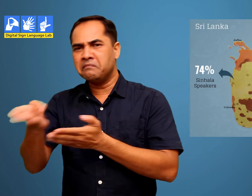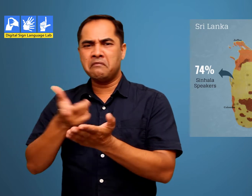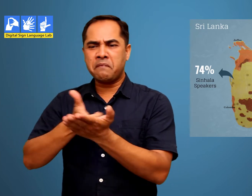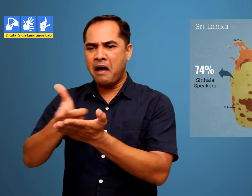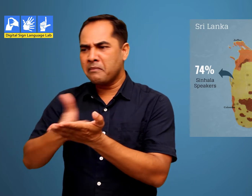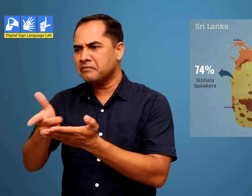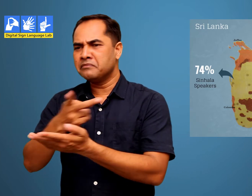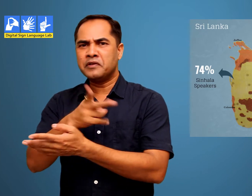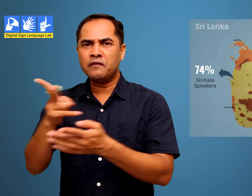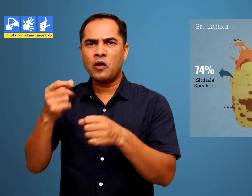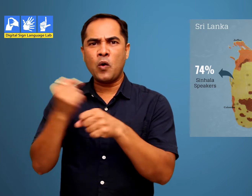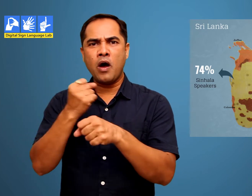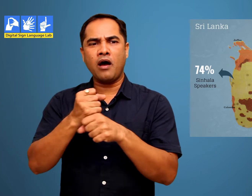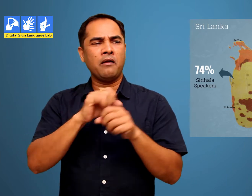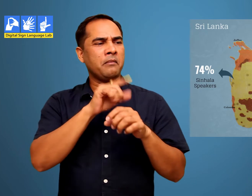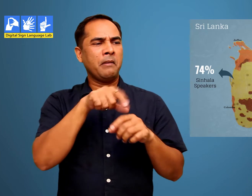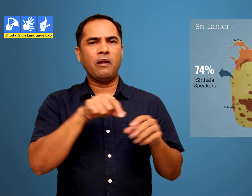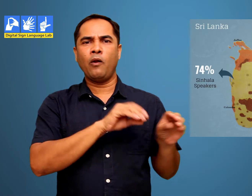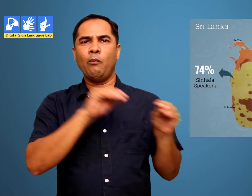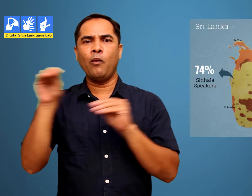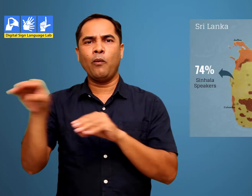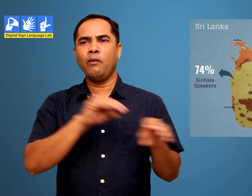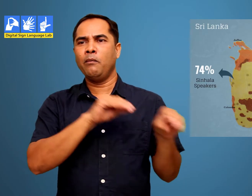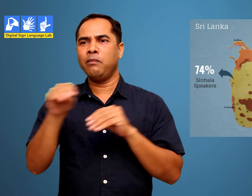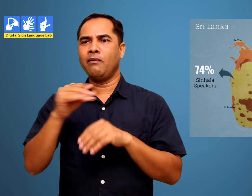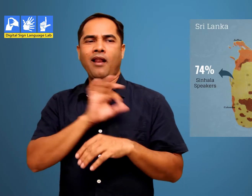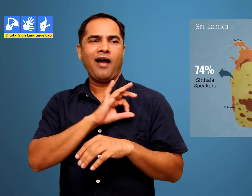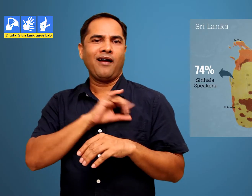for work and for many other reasons.